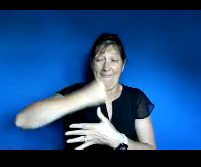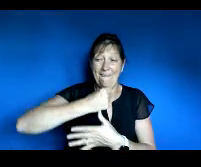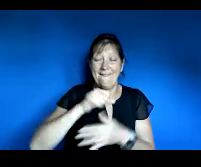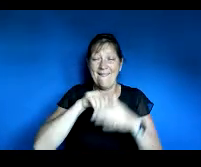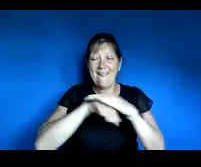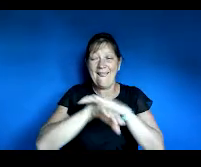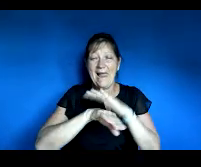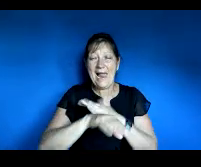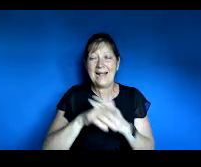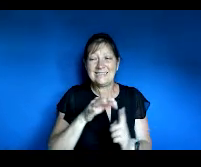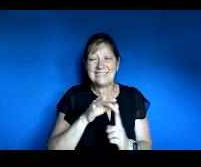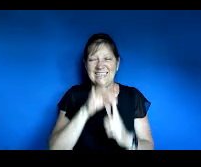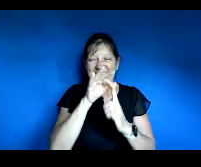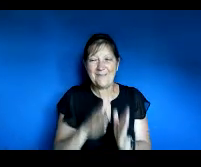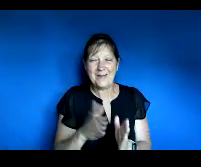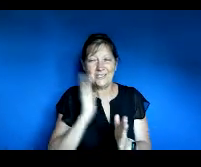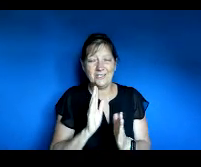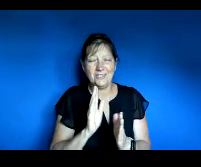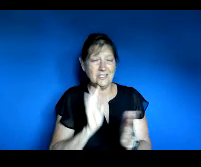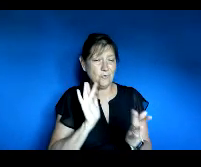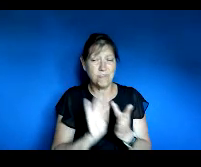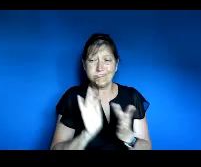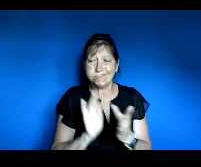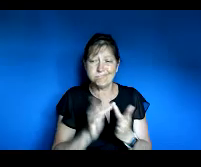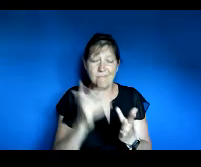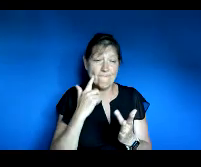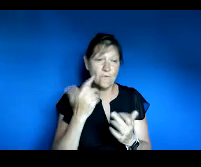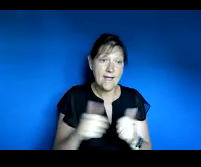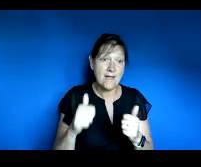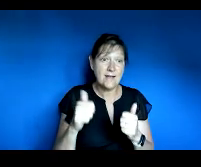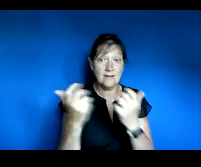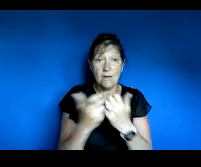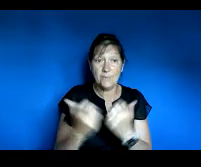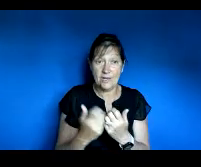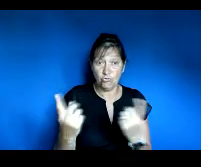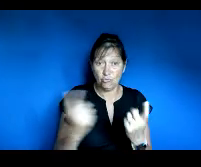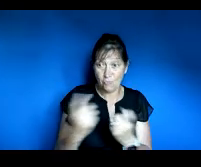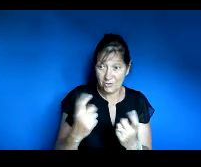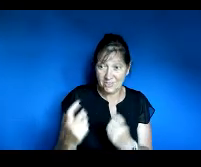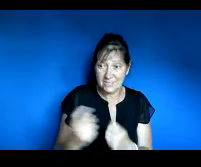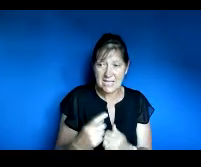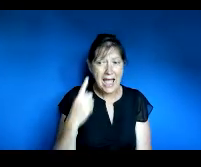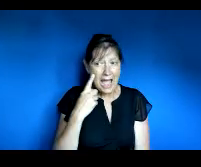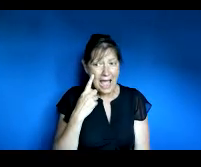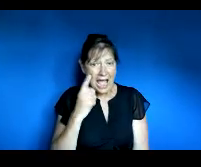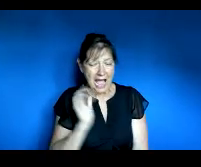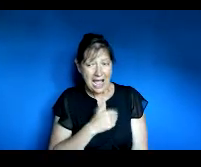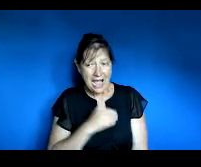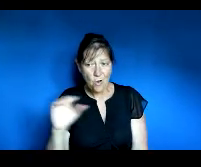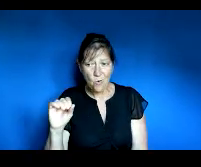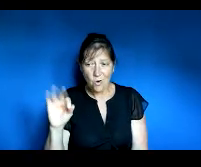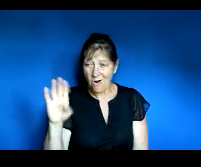will be their go-to person around any accommodation questions. And I think that we do a good job in the office as well of,